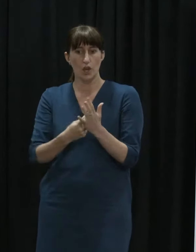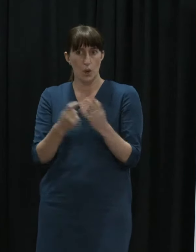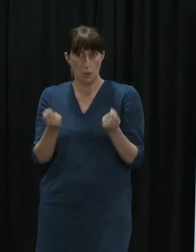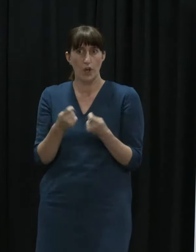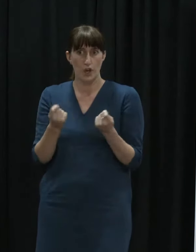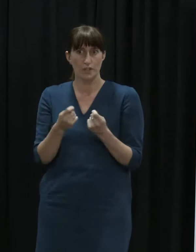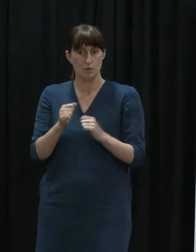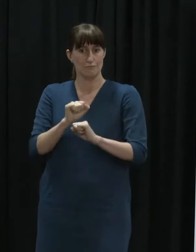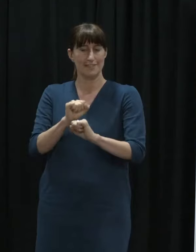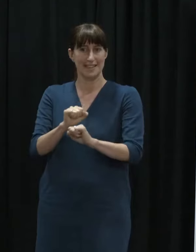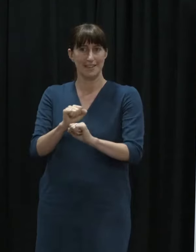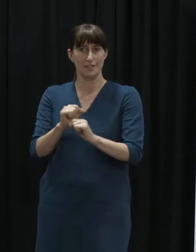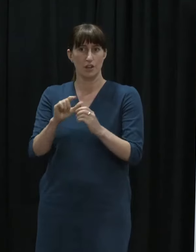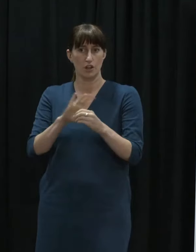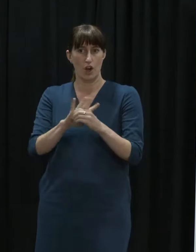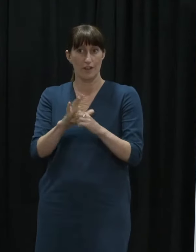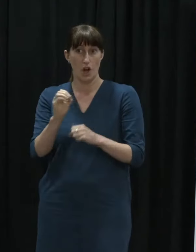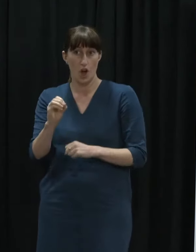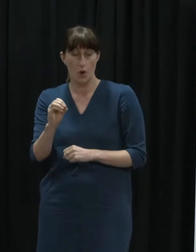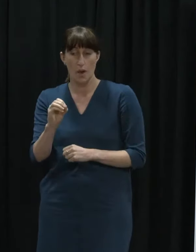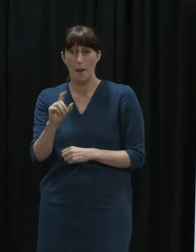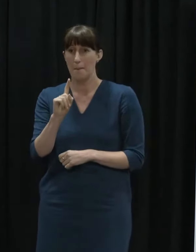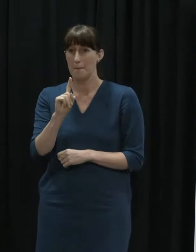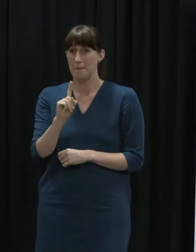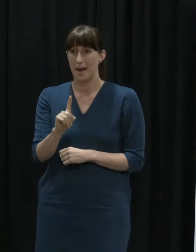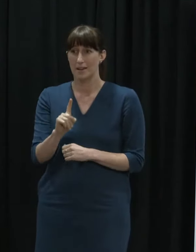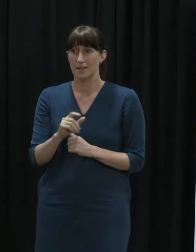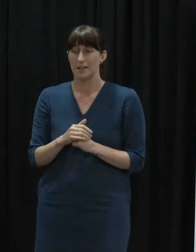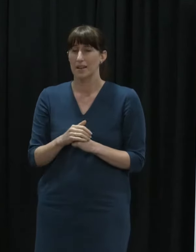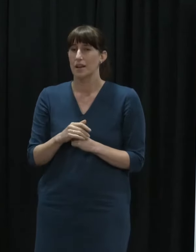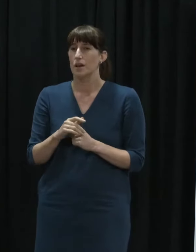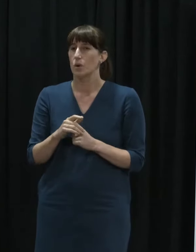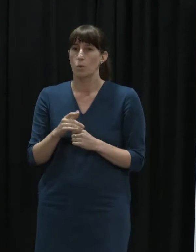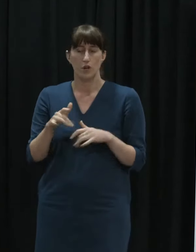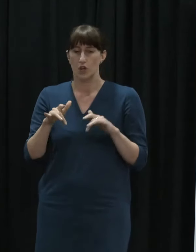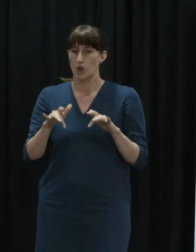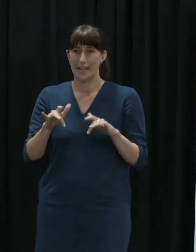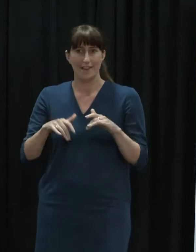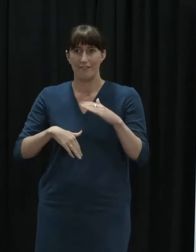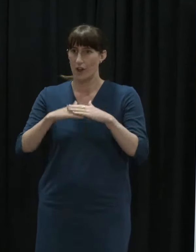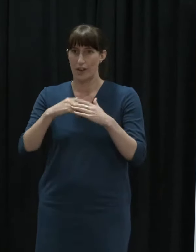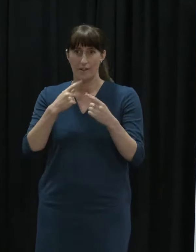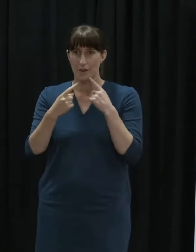companies coming out and speaking about the greater rates of effectiveness based on